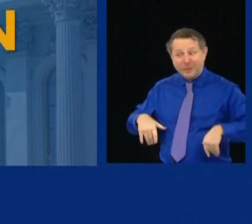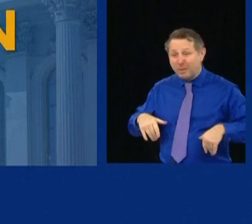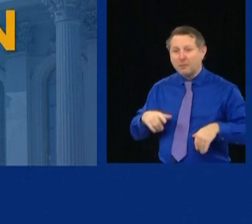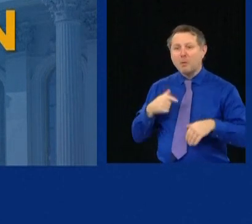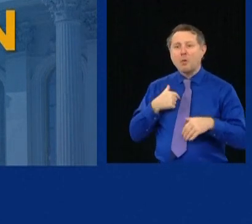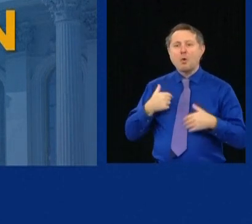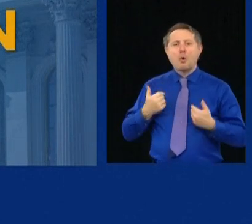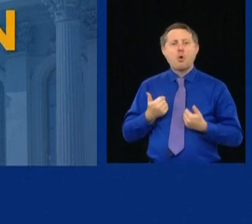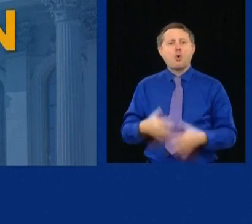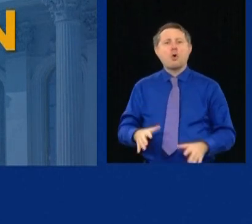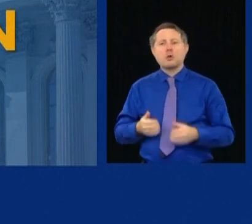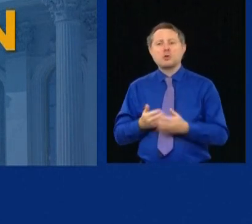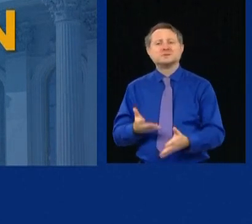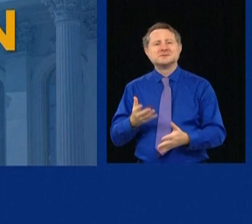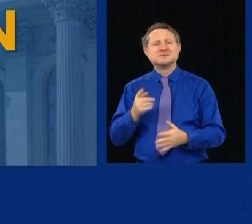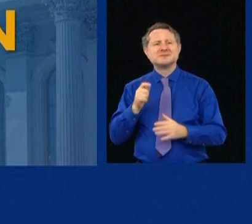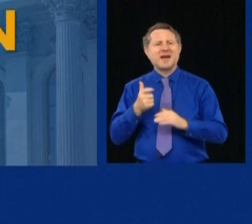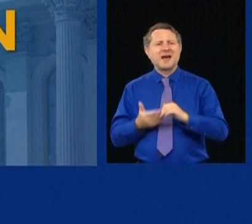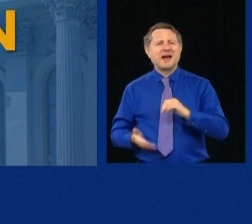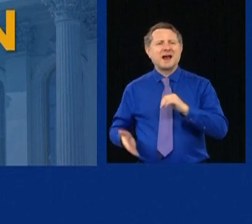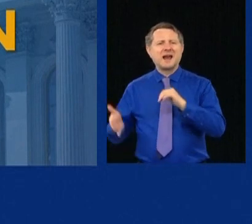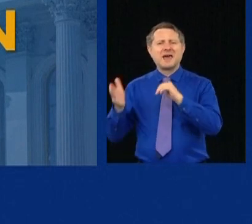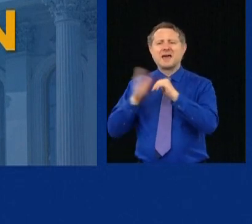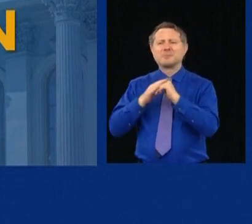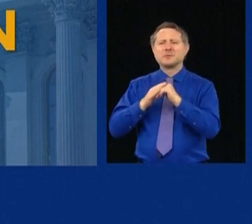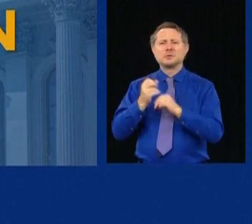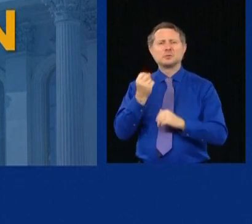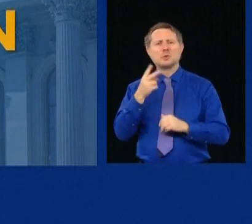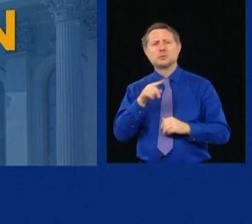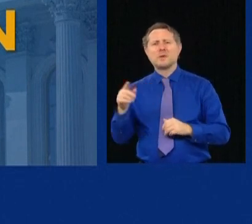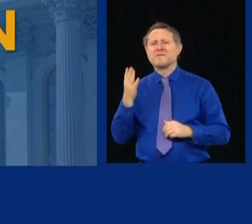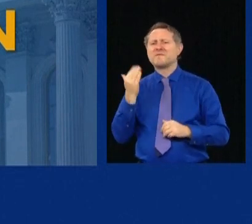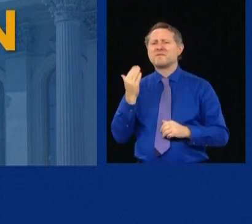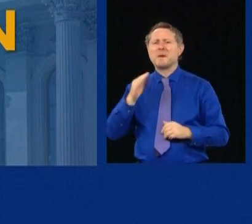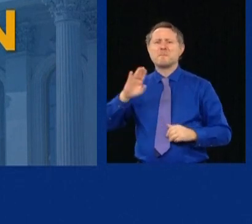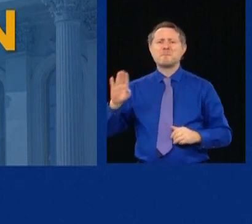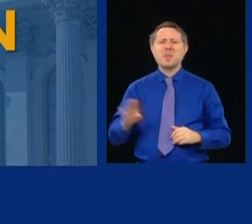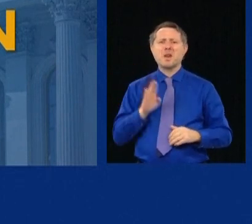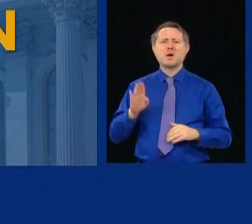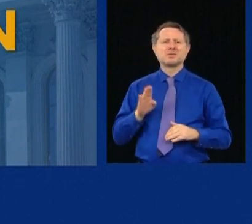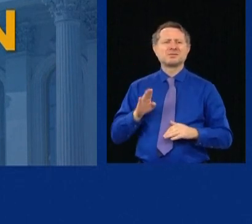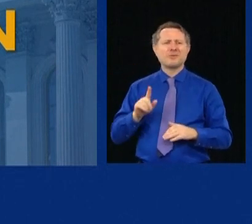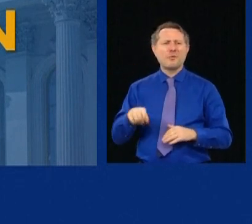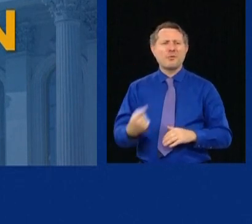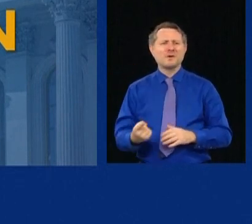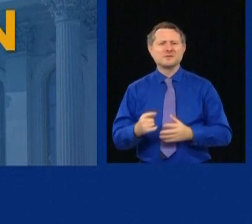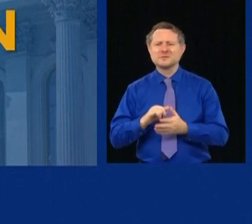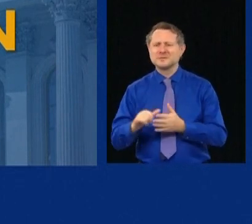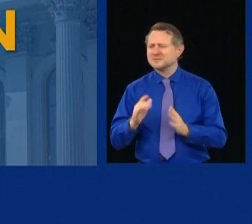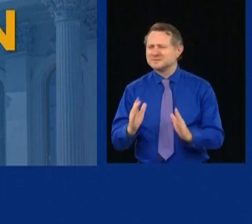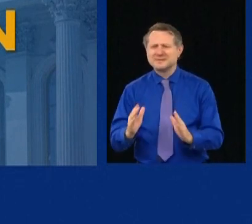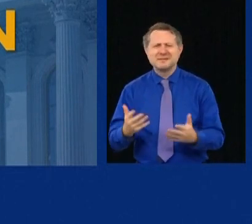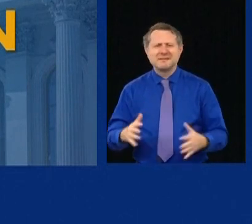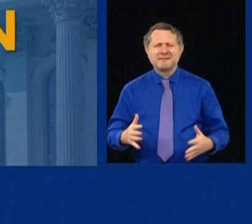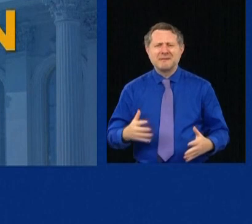IN NEW YORK STATE THE S.A.L.T.